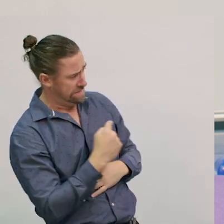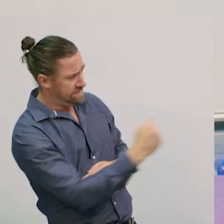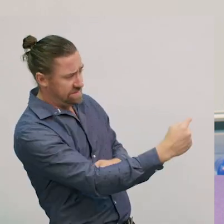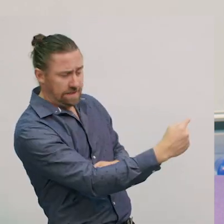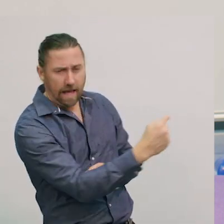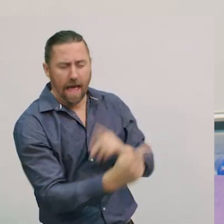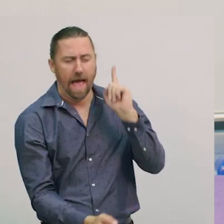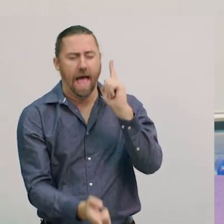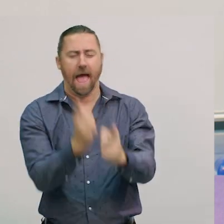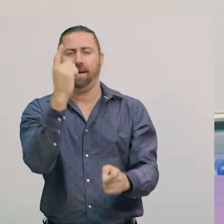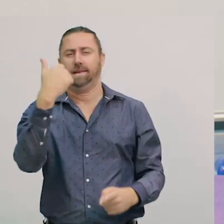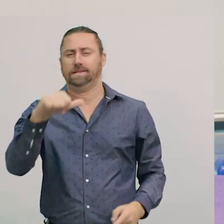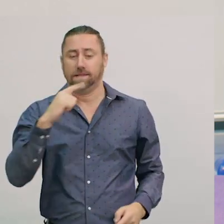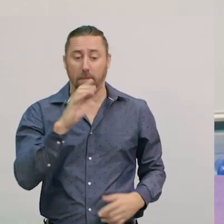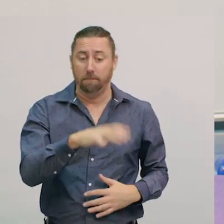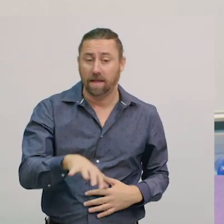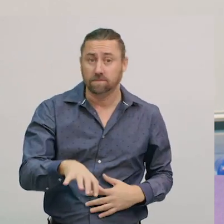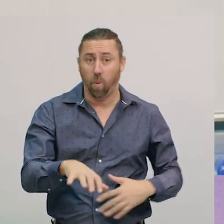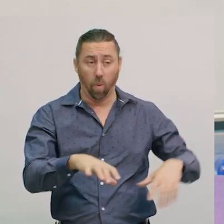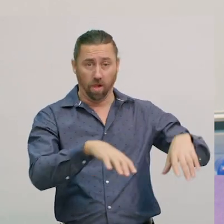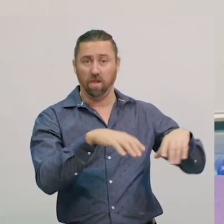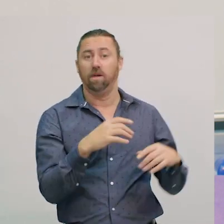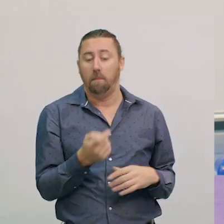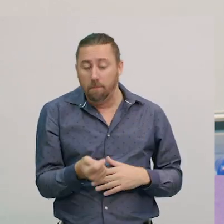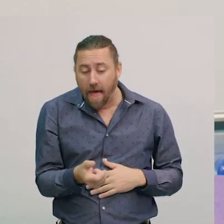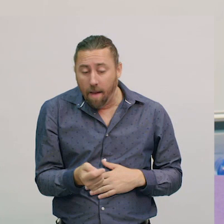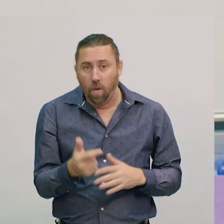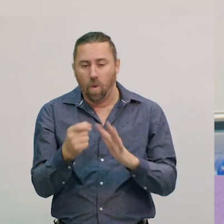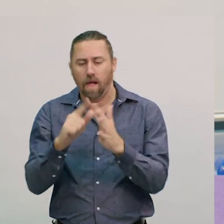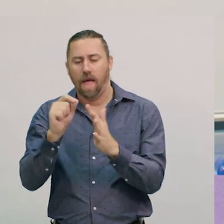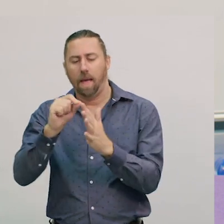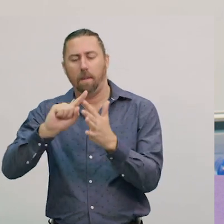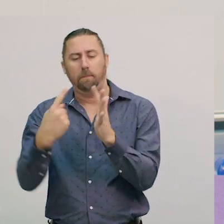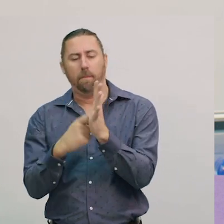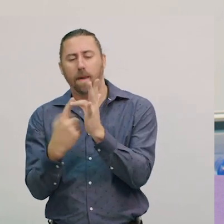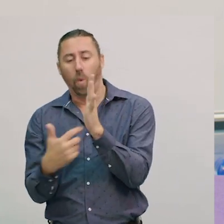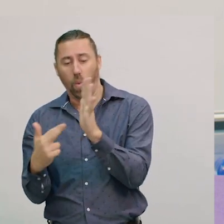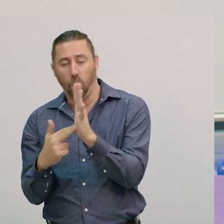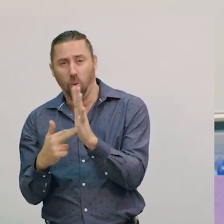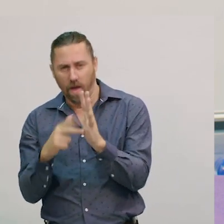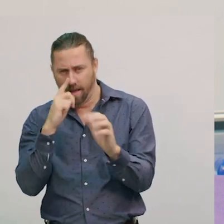By using a basketball, marble, and peppercorn, we can create a scale model.